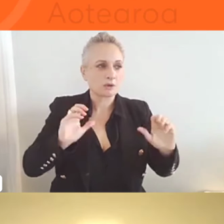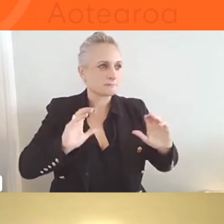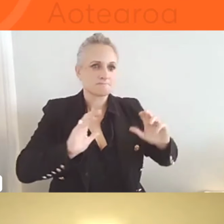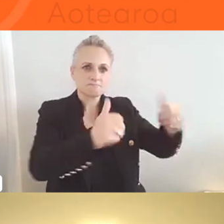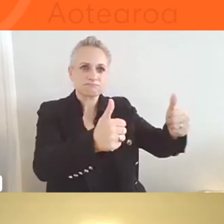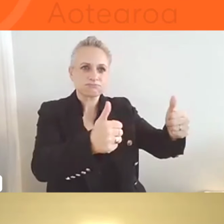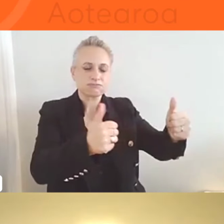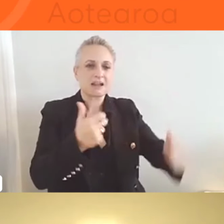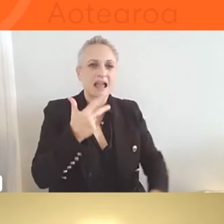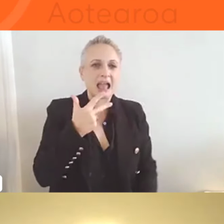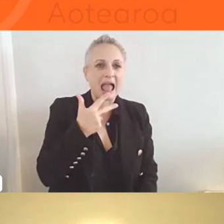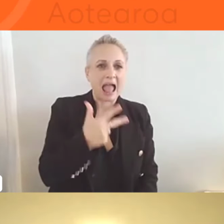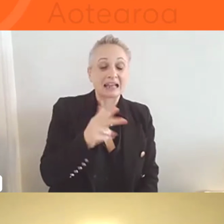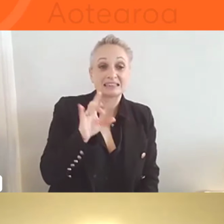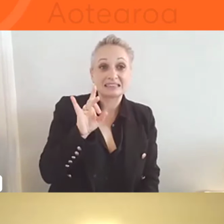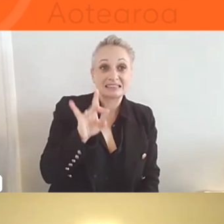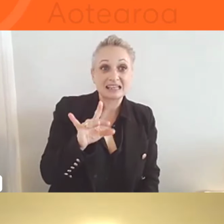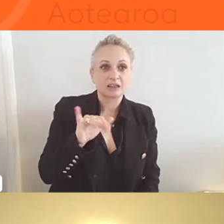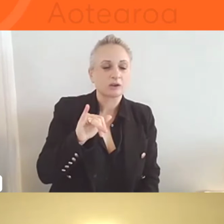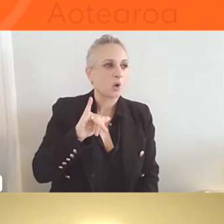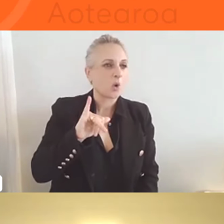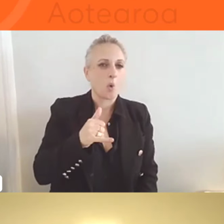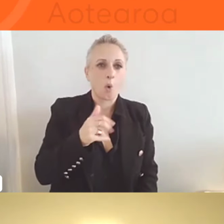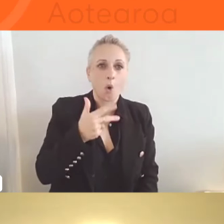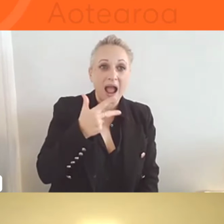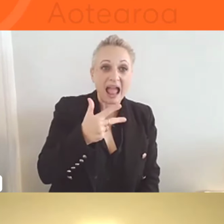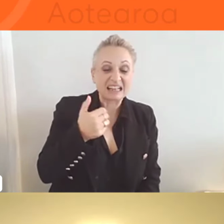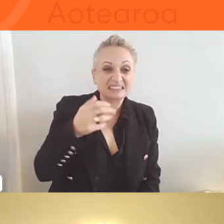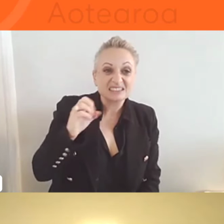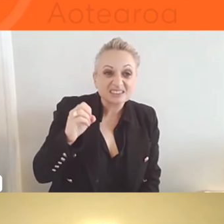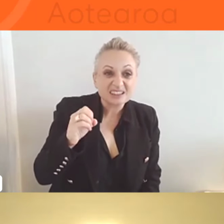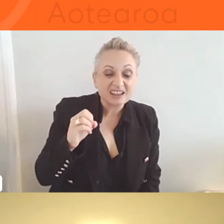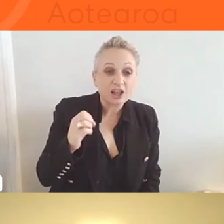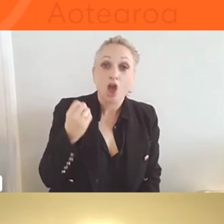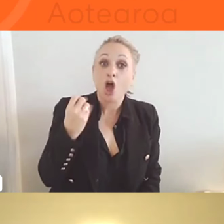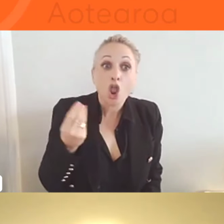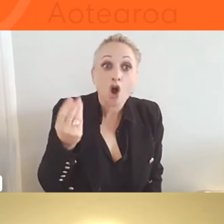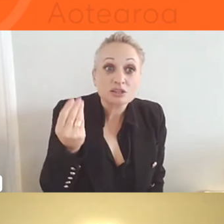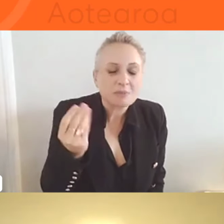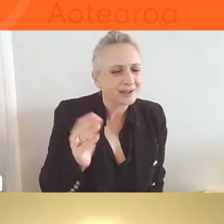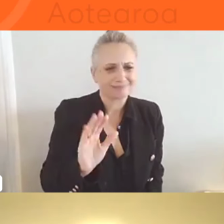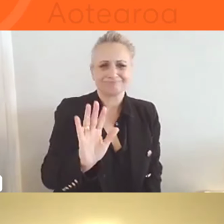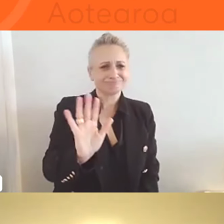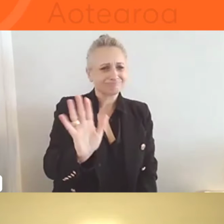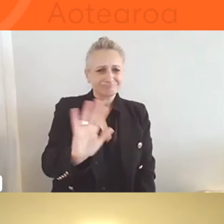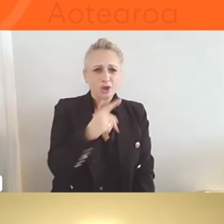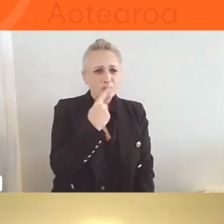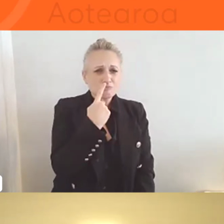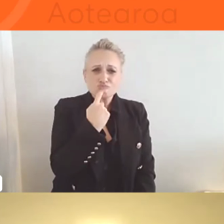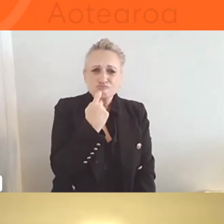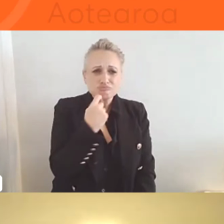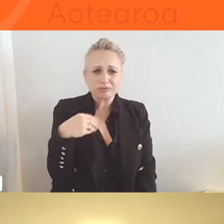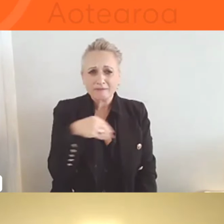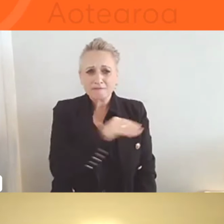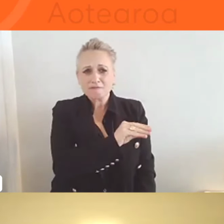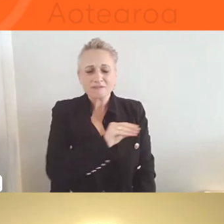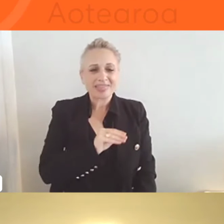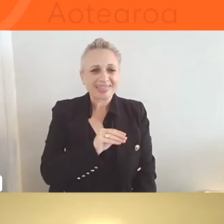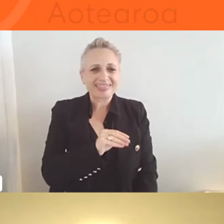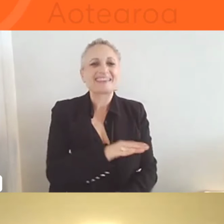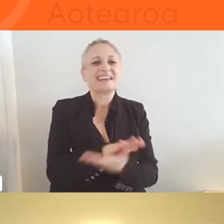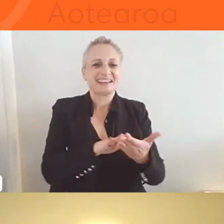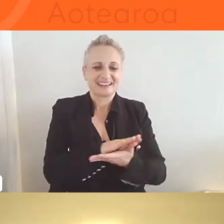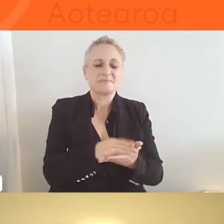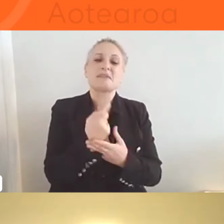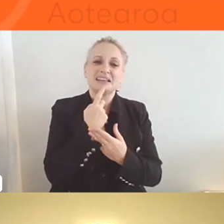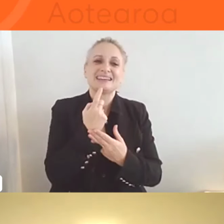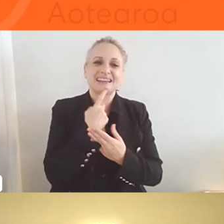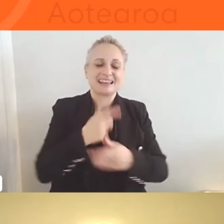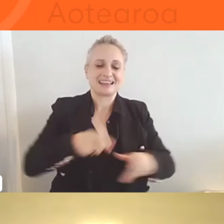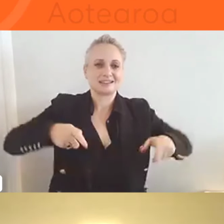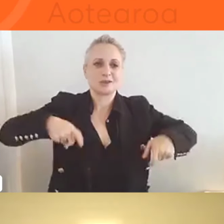is a handful of dollars, it's not a big incremental cost. And one